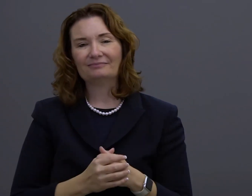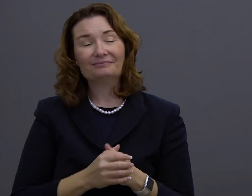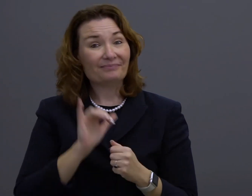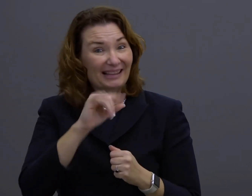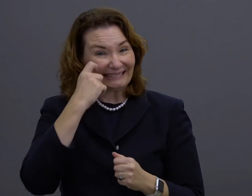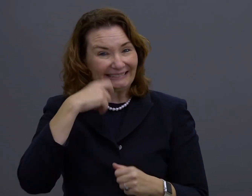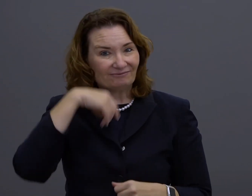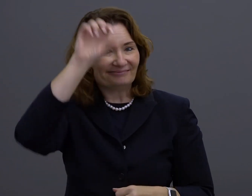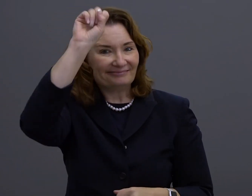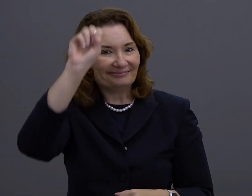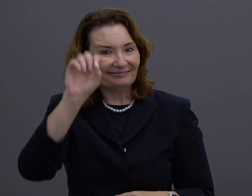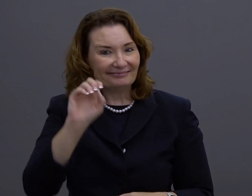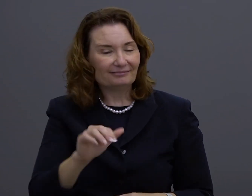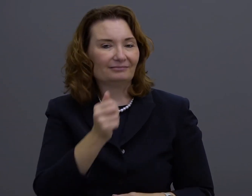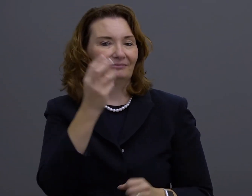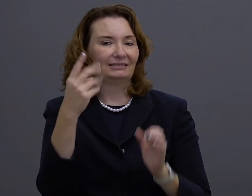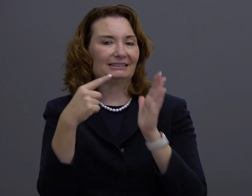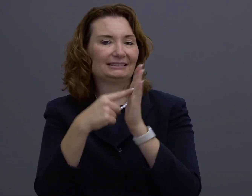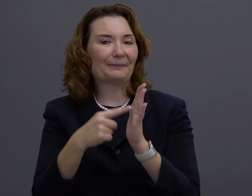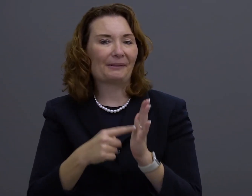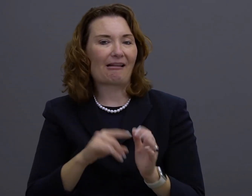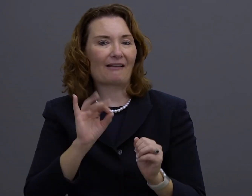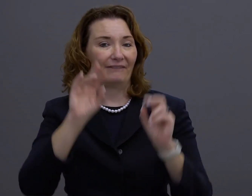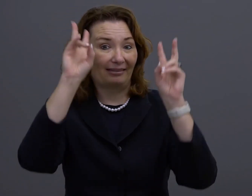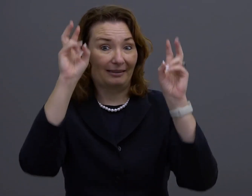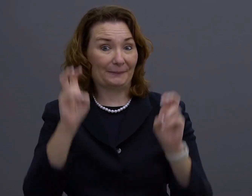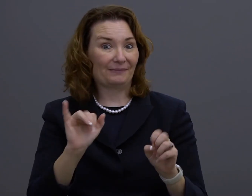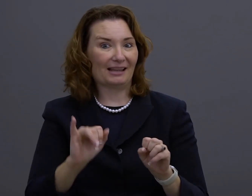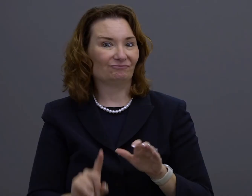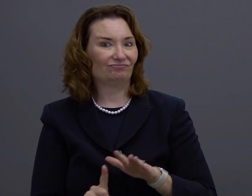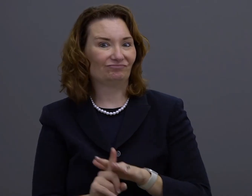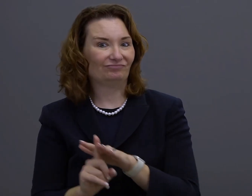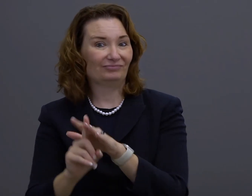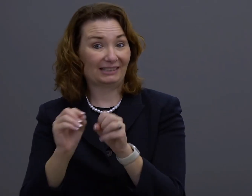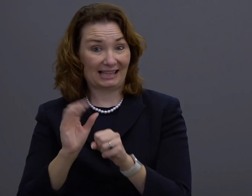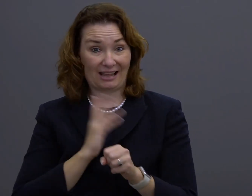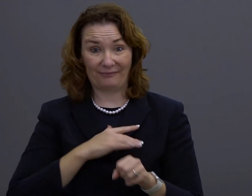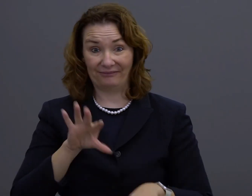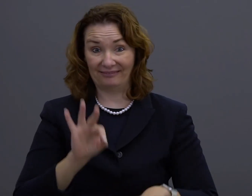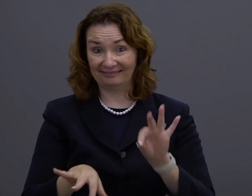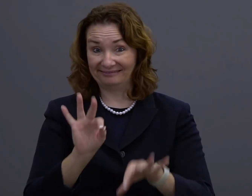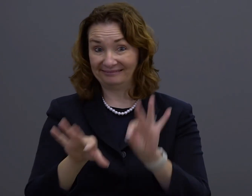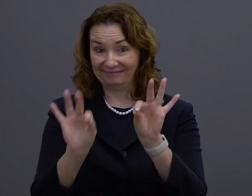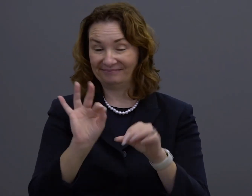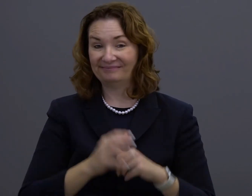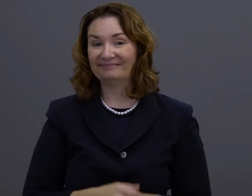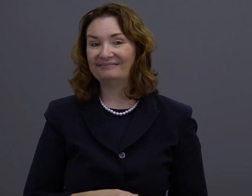What I just listed are several examples of the themes that emerged throughout our findings.